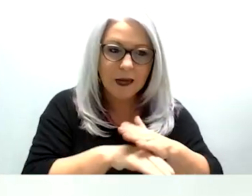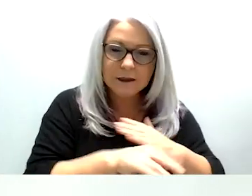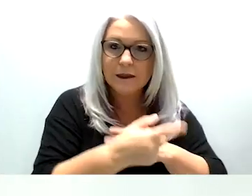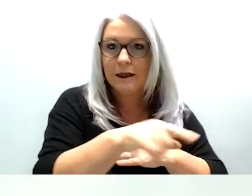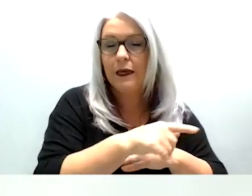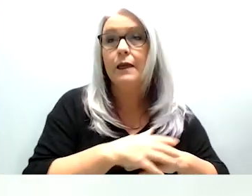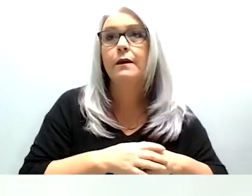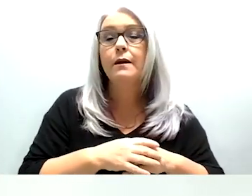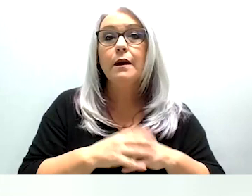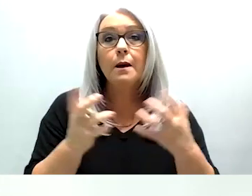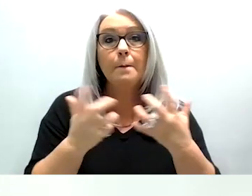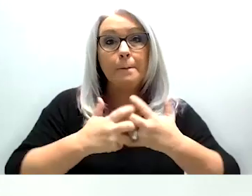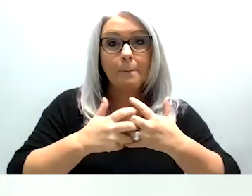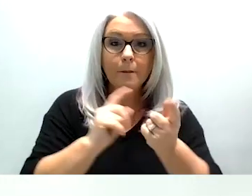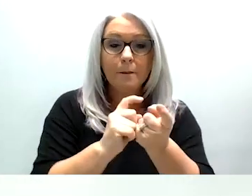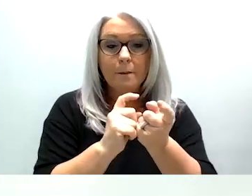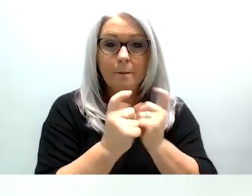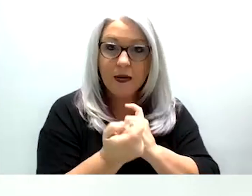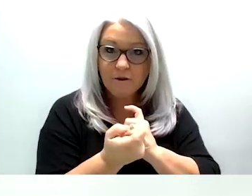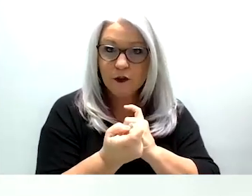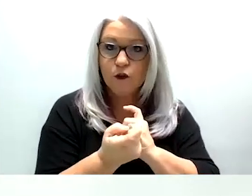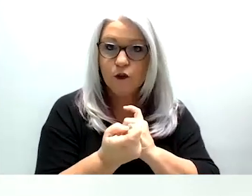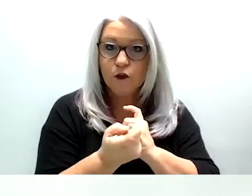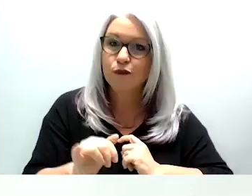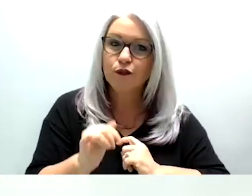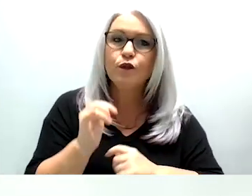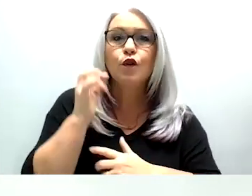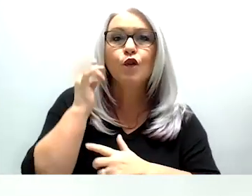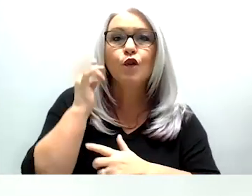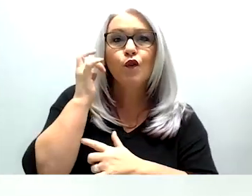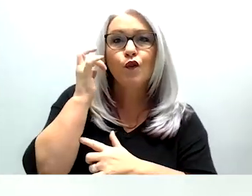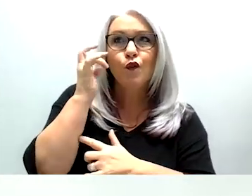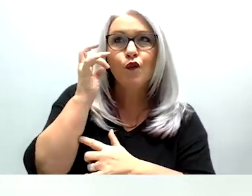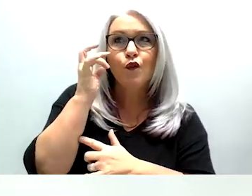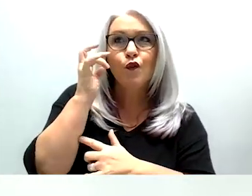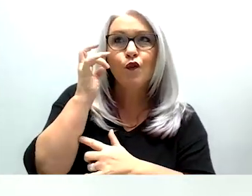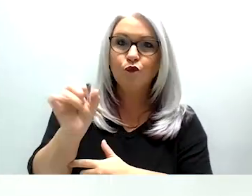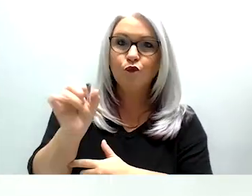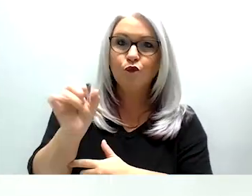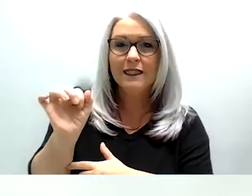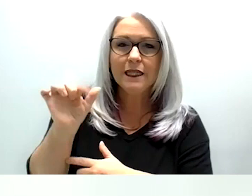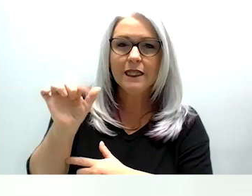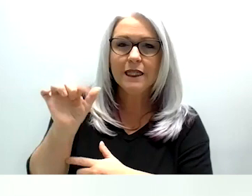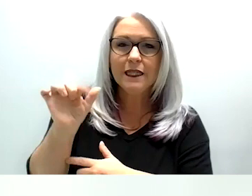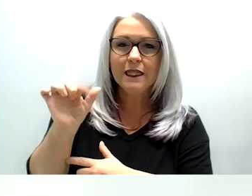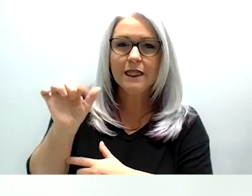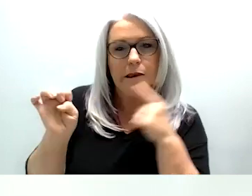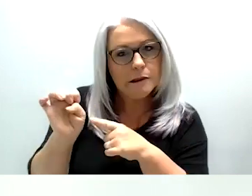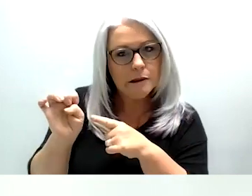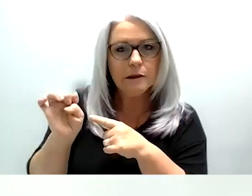is reasonable. And I would love to be able to give you a really concrete definition of what reasonable means. But if I